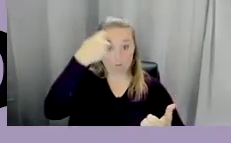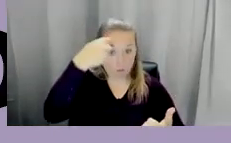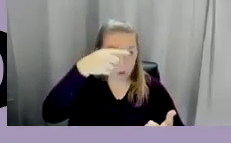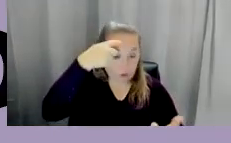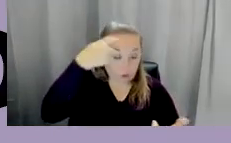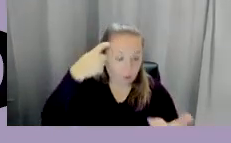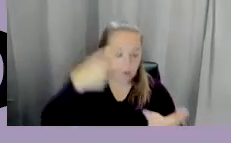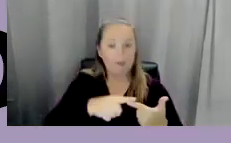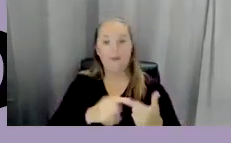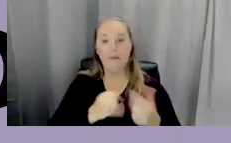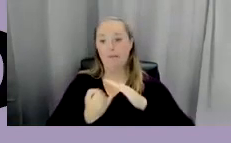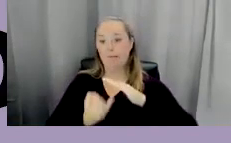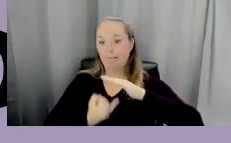FOR HEALTH, HOUSING OR OUTCOMES BECAUSE OF CURRENT